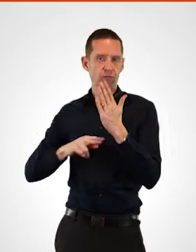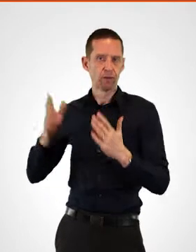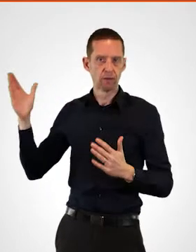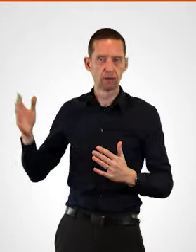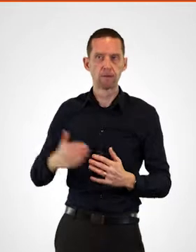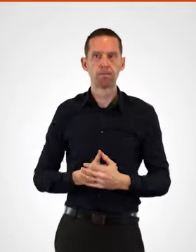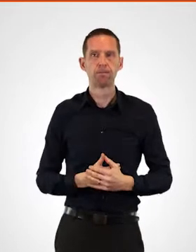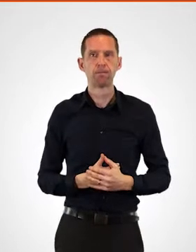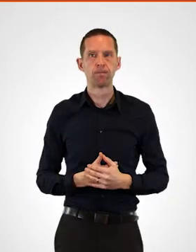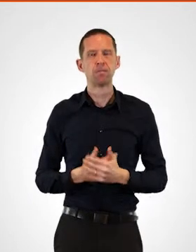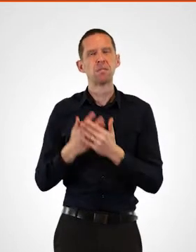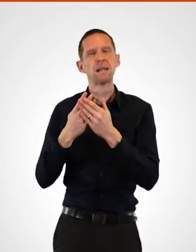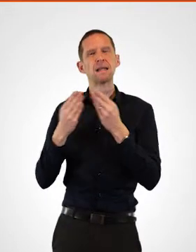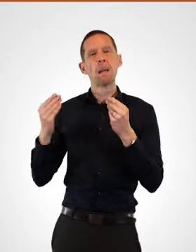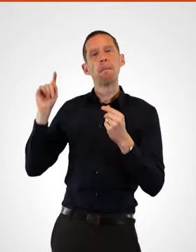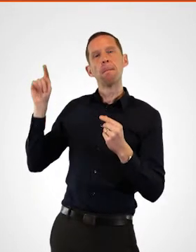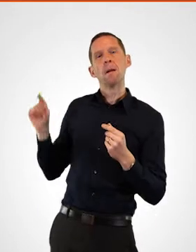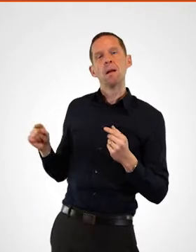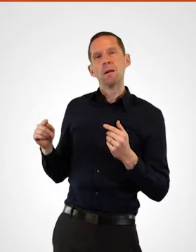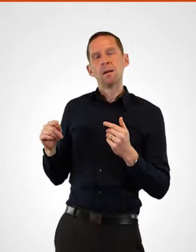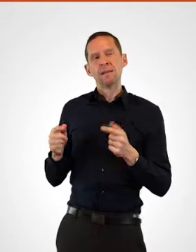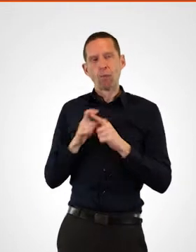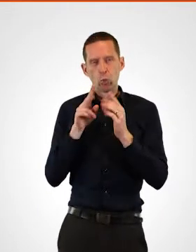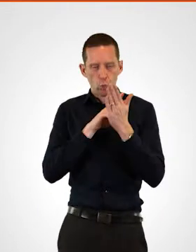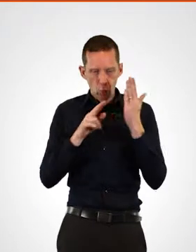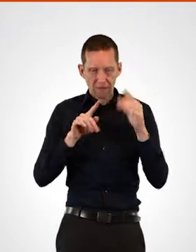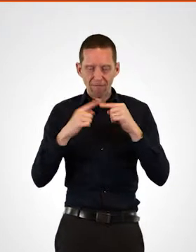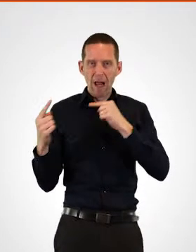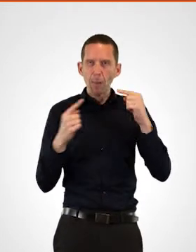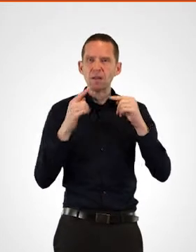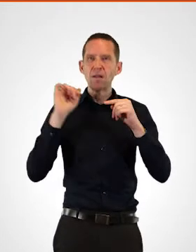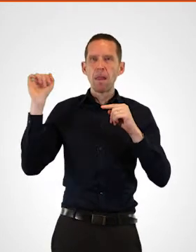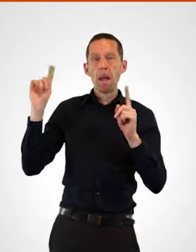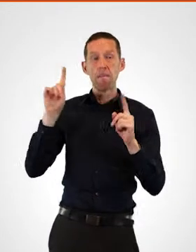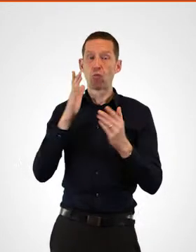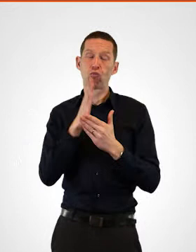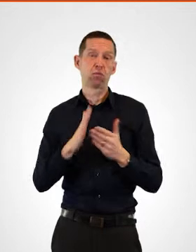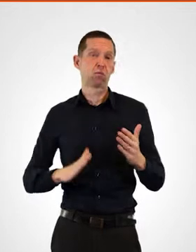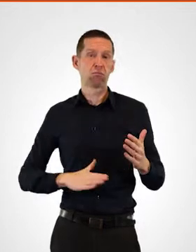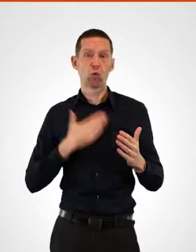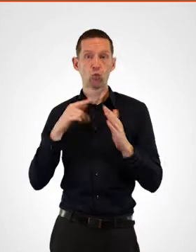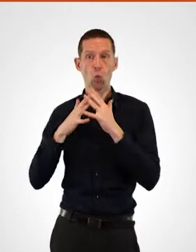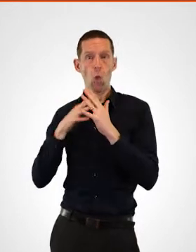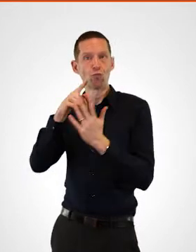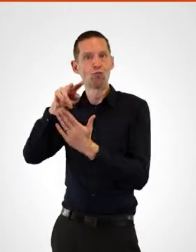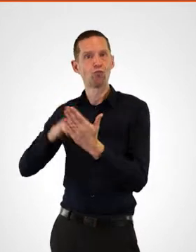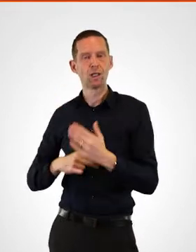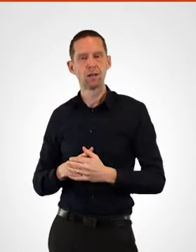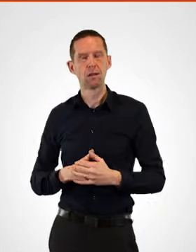Again, some of these arguments are quite tricky, but I think they're really fascinating papers and well worth some time to read them.